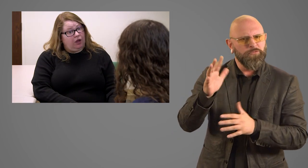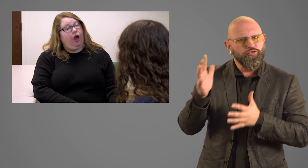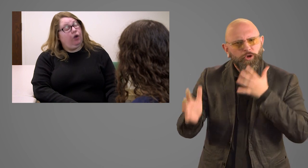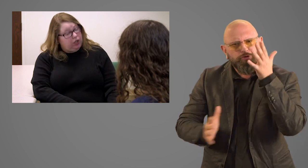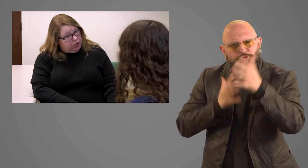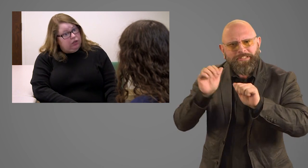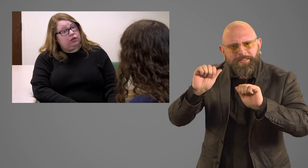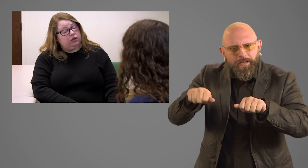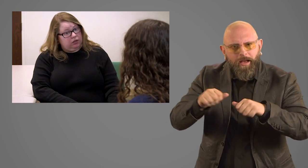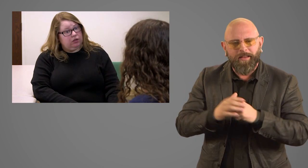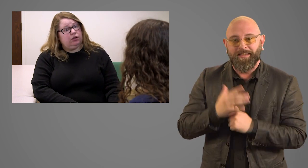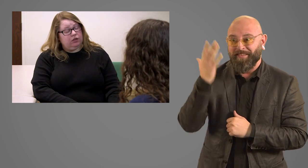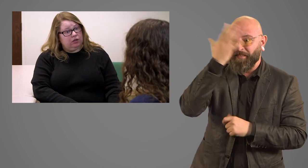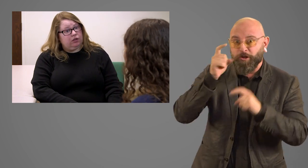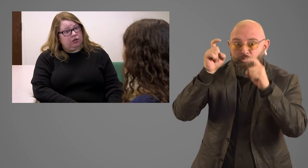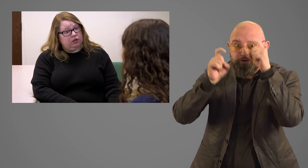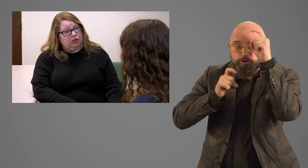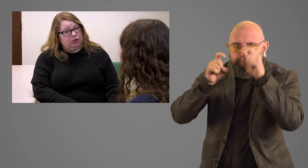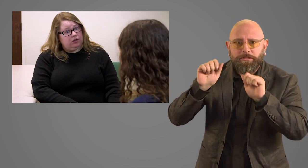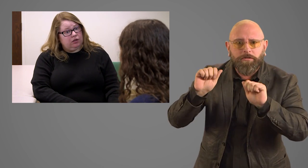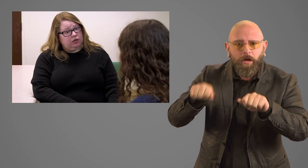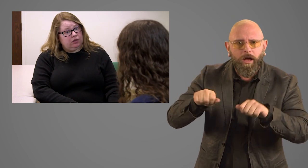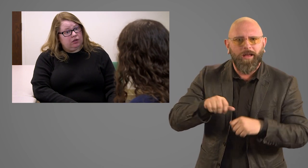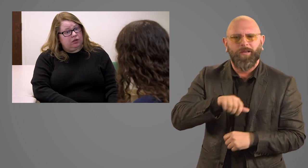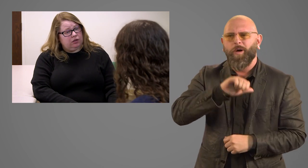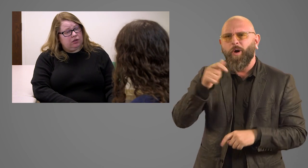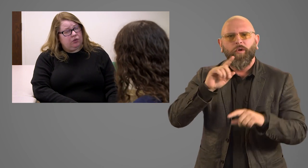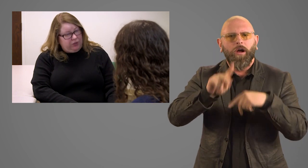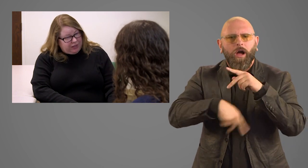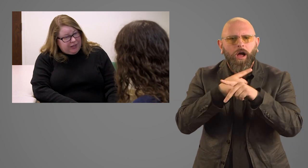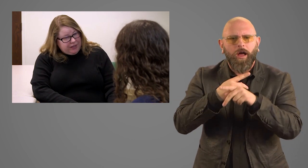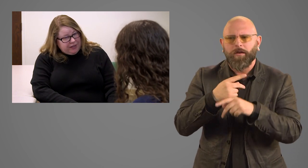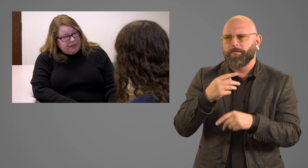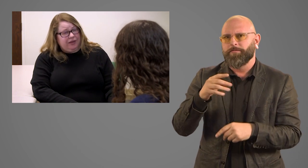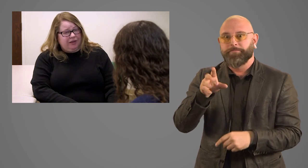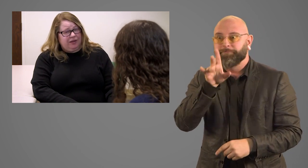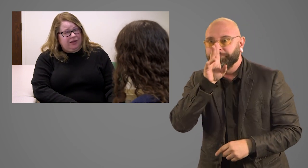Use gestures, facial expressions and other kinds of nonverbal communication